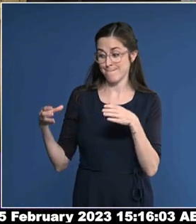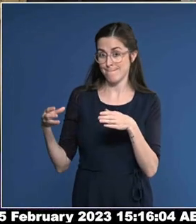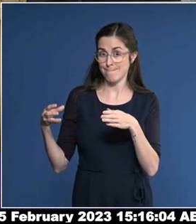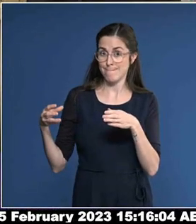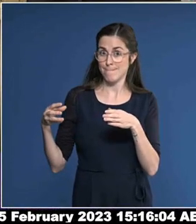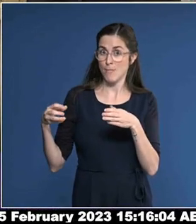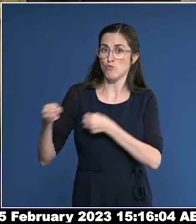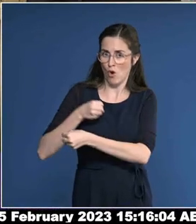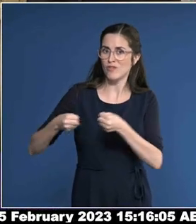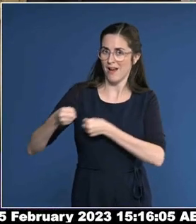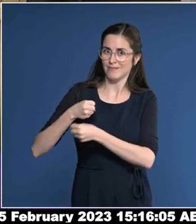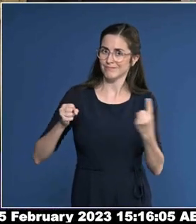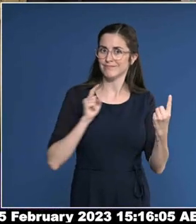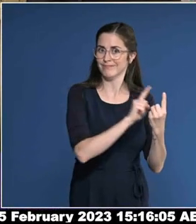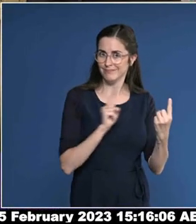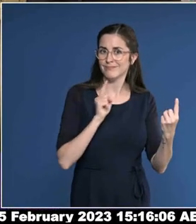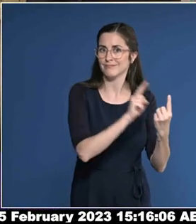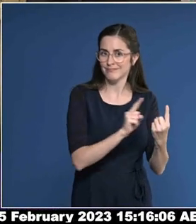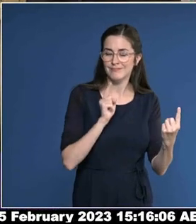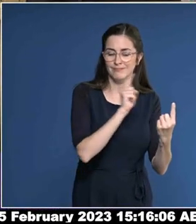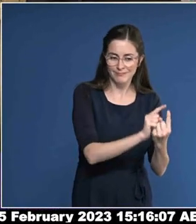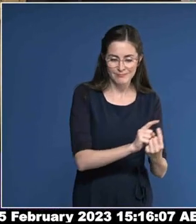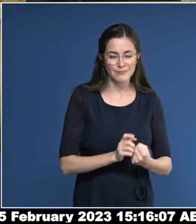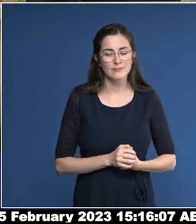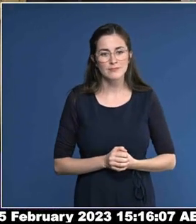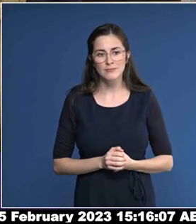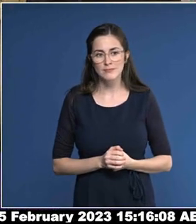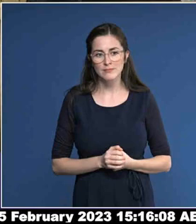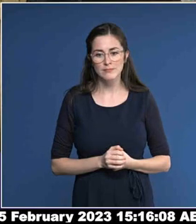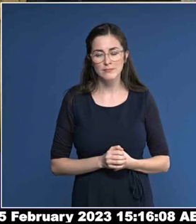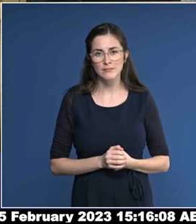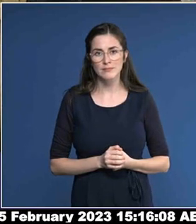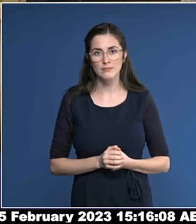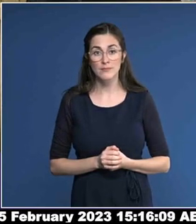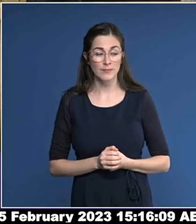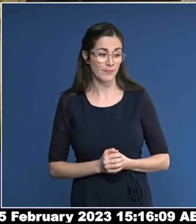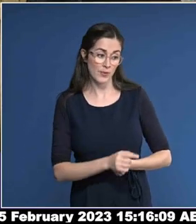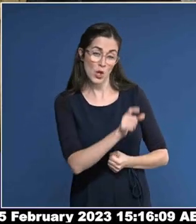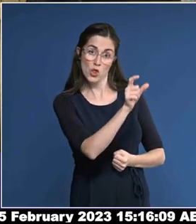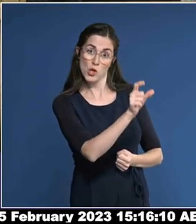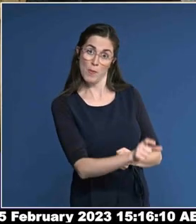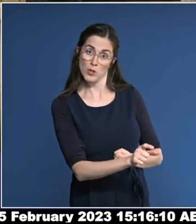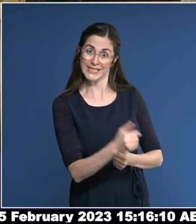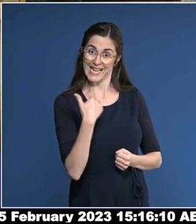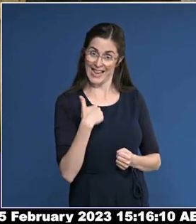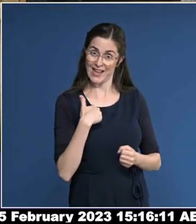But then more often than not, the person living in the apartment may choose a number